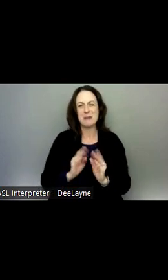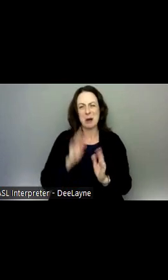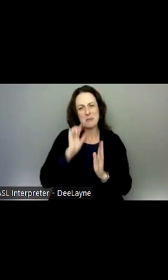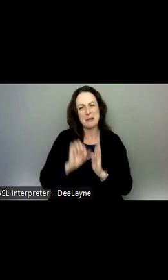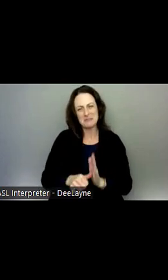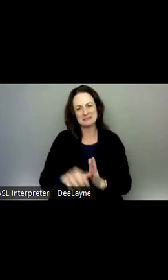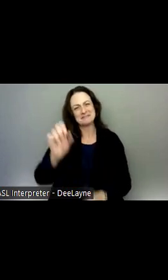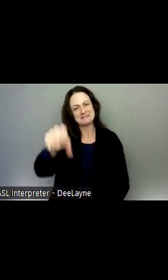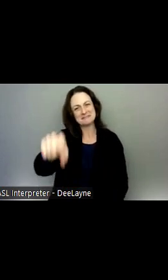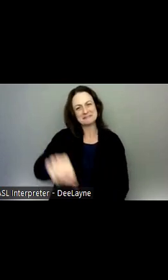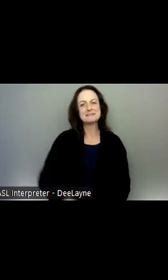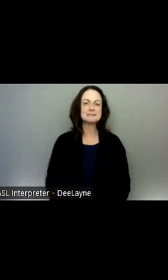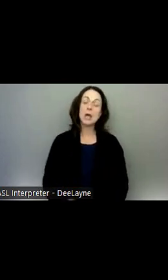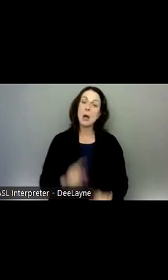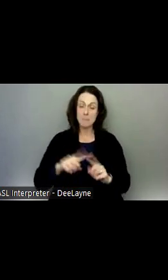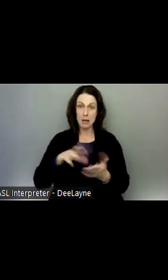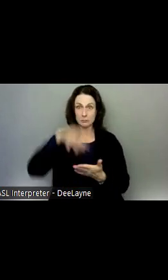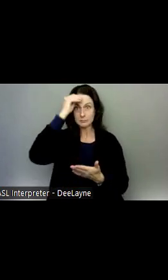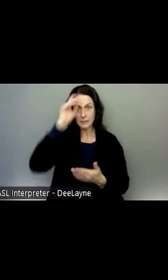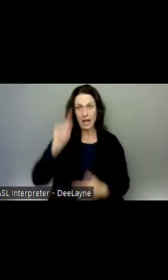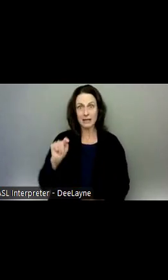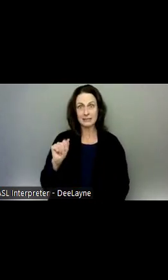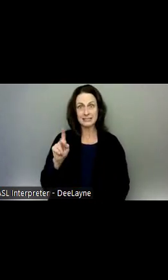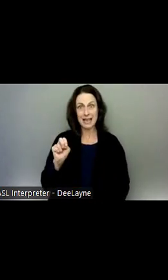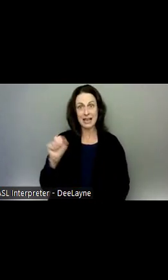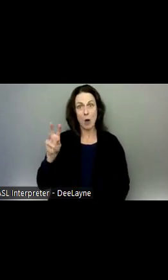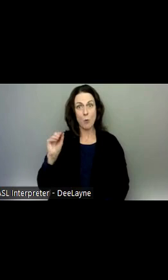But the takeaways are really important.